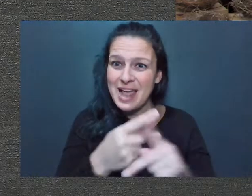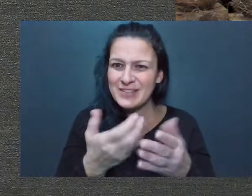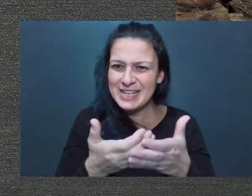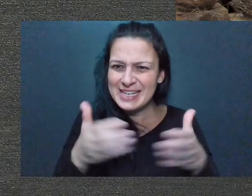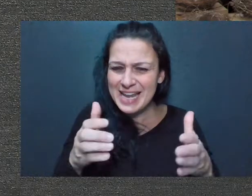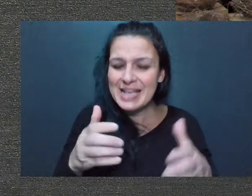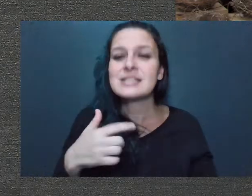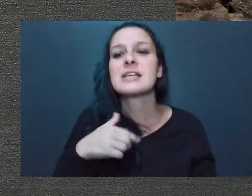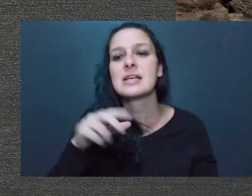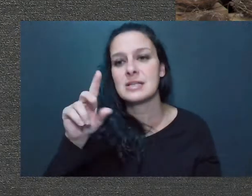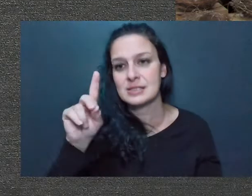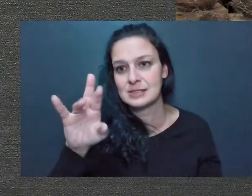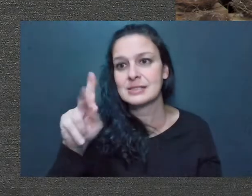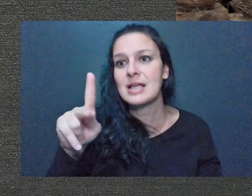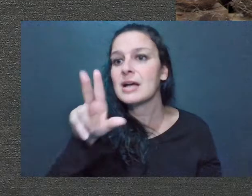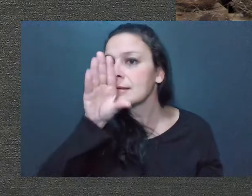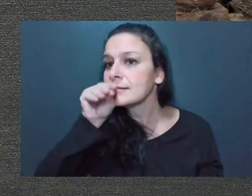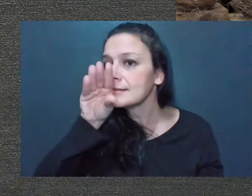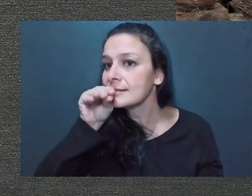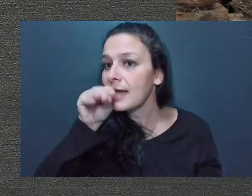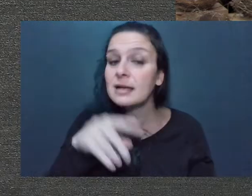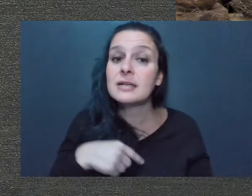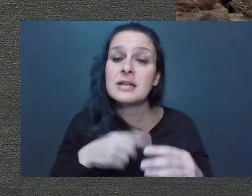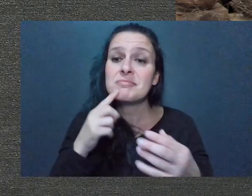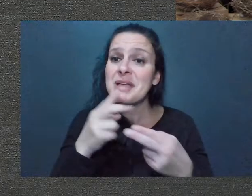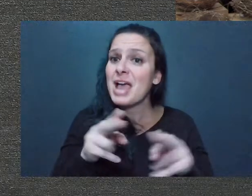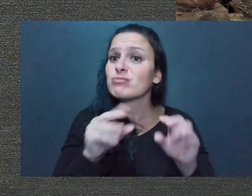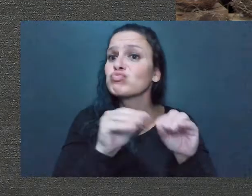So, because they just put their eggs right in the ground.